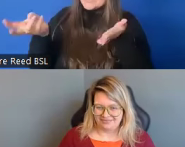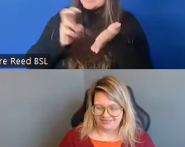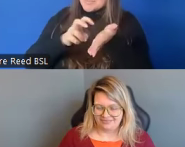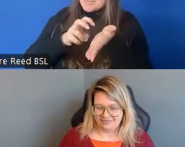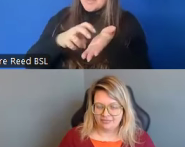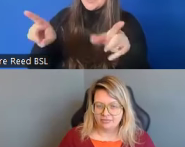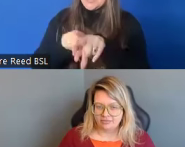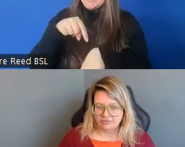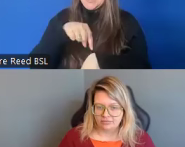There you can tap into that.